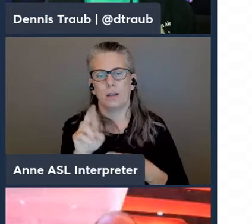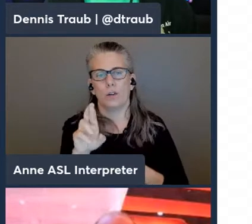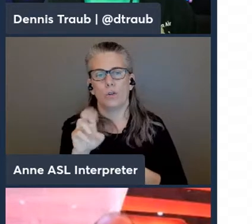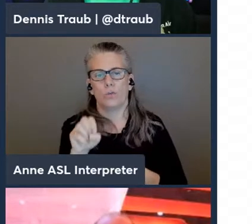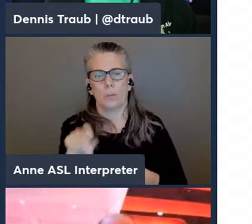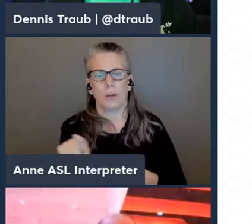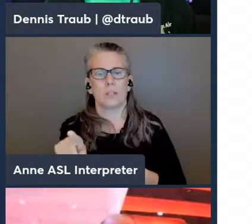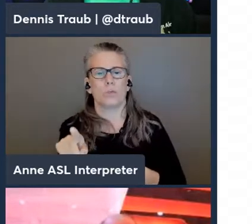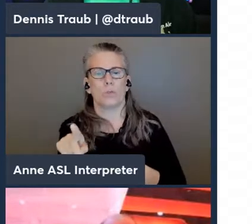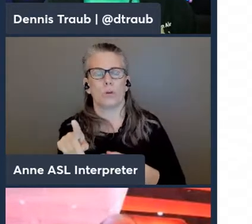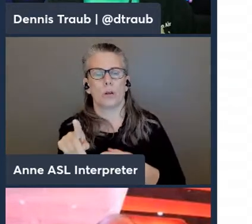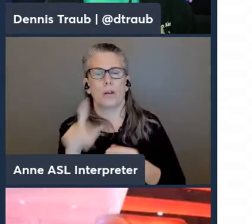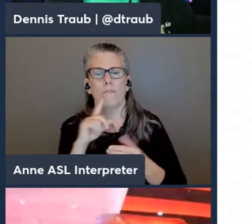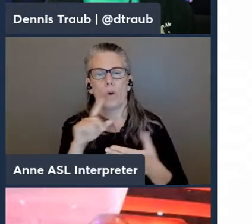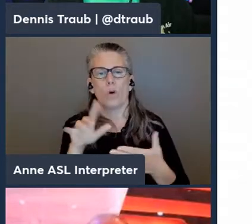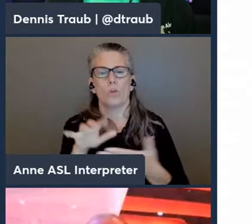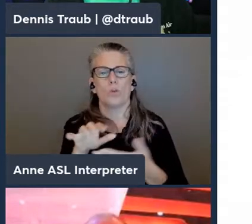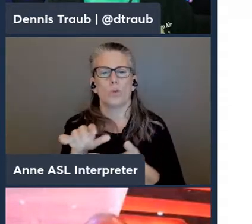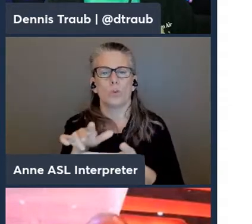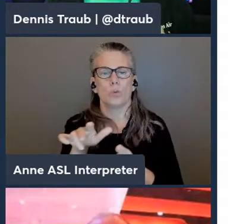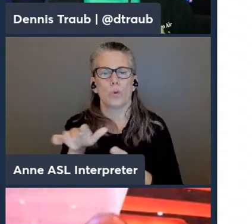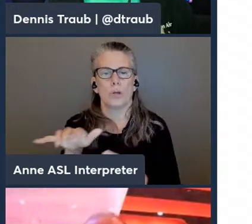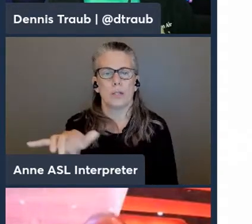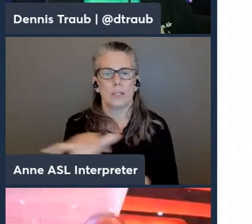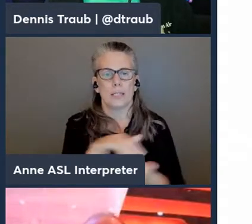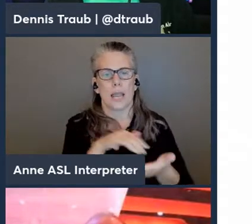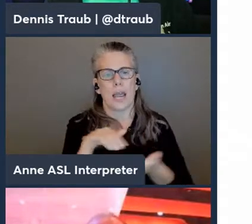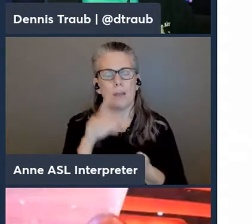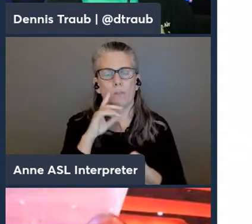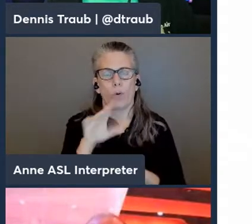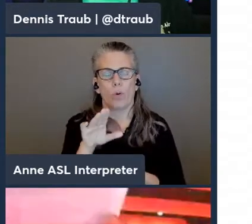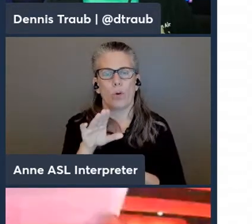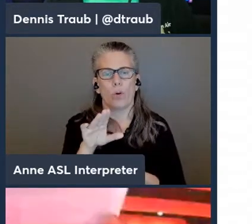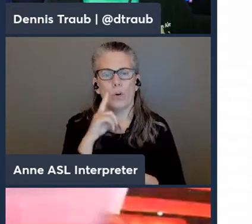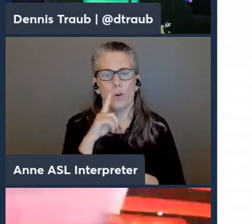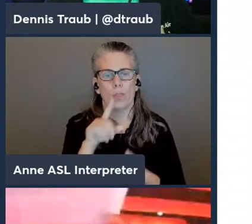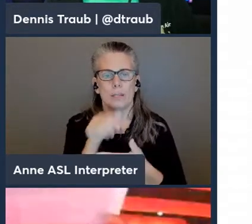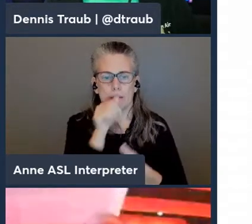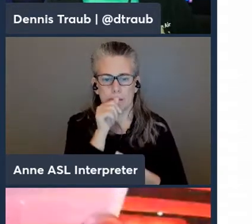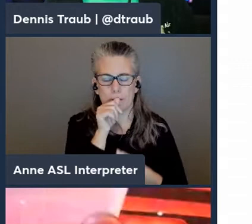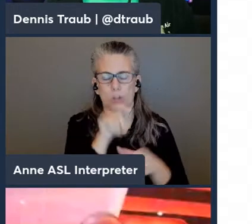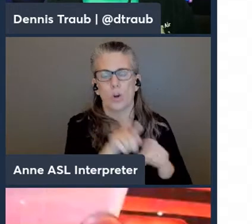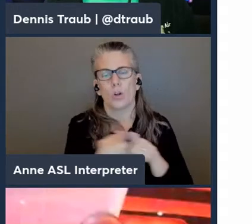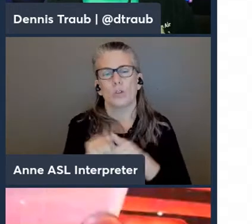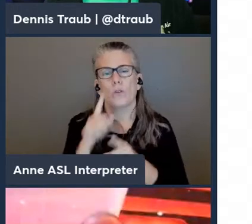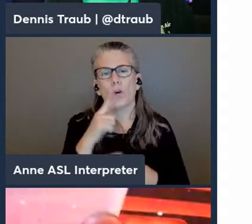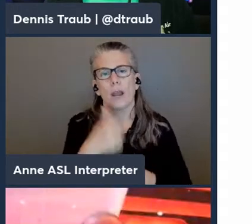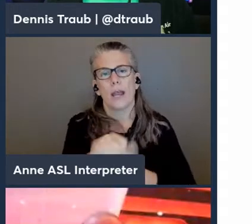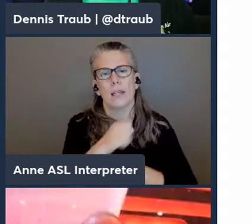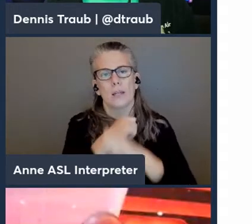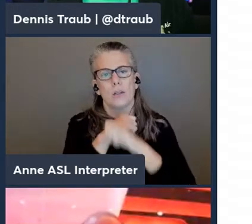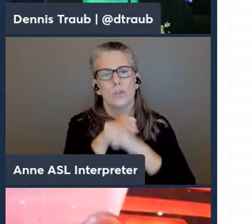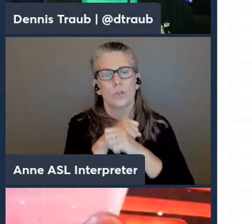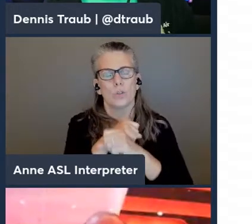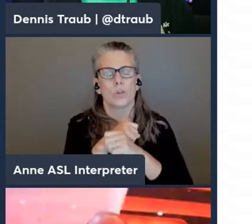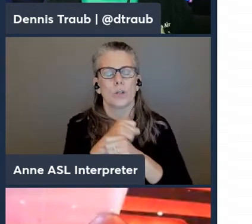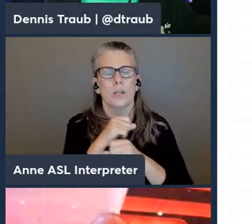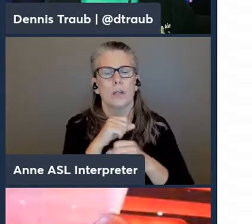We'll also scan it for all of those code qualities and security vulnerabilities that that CodeGuru looks for.